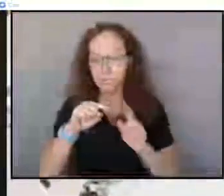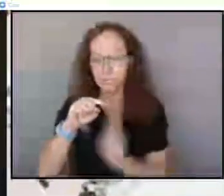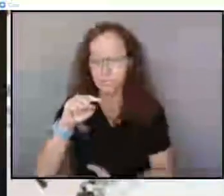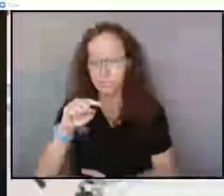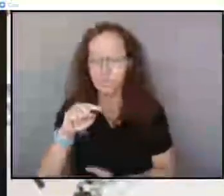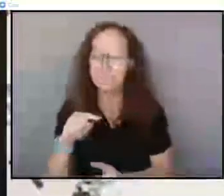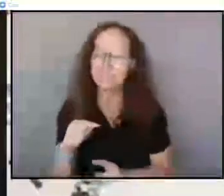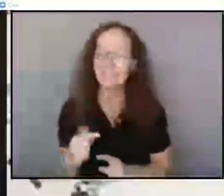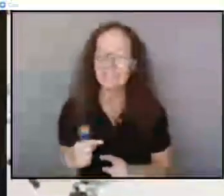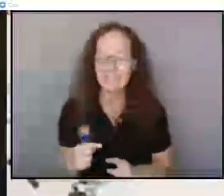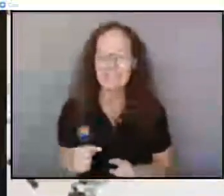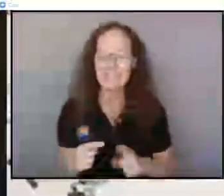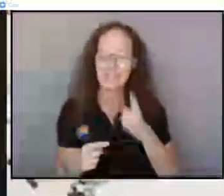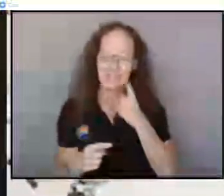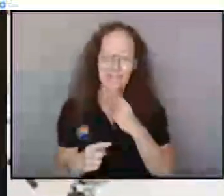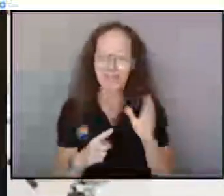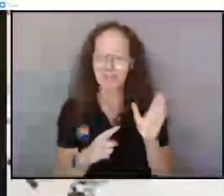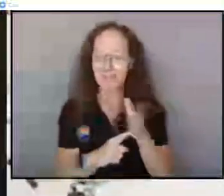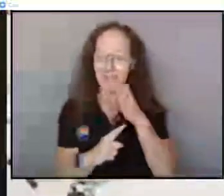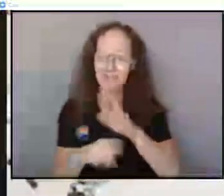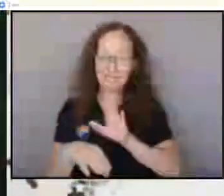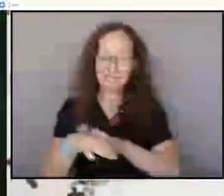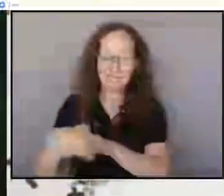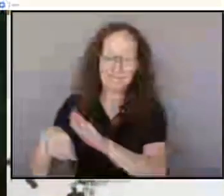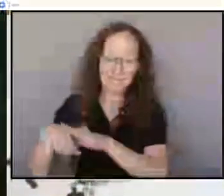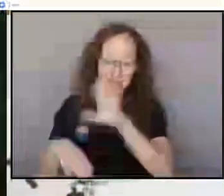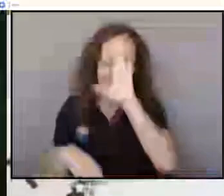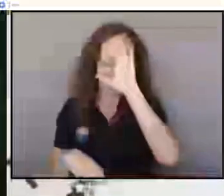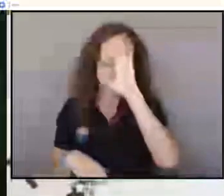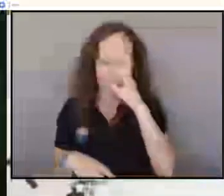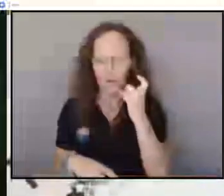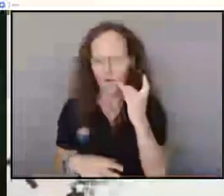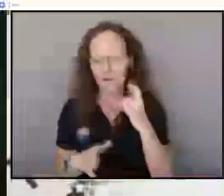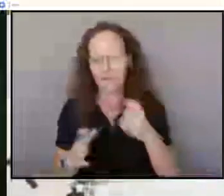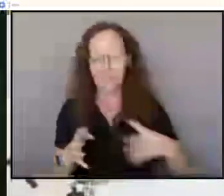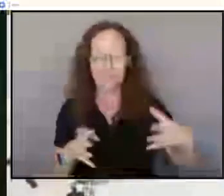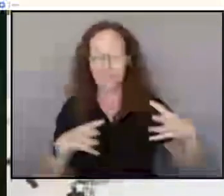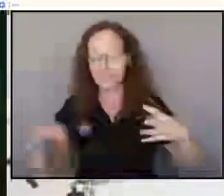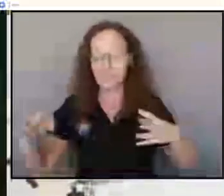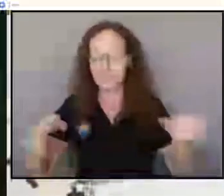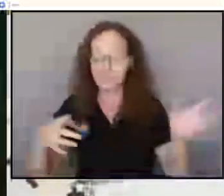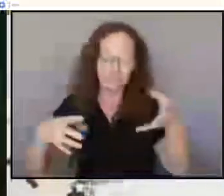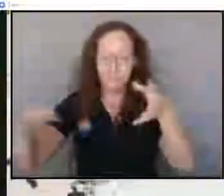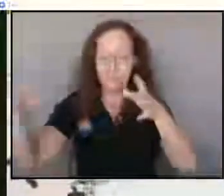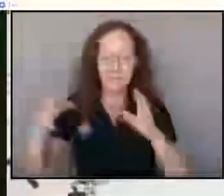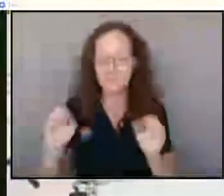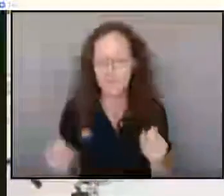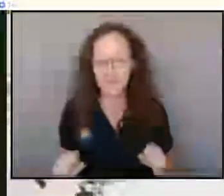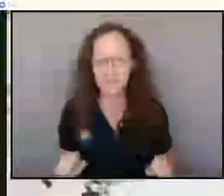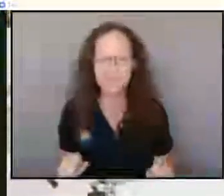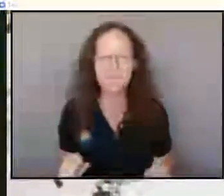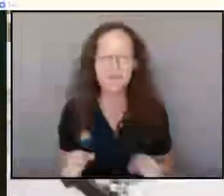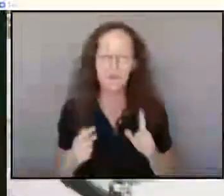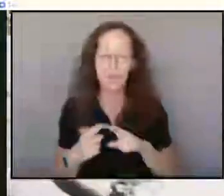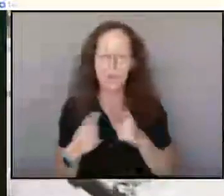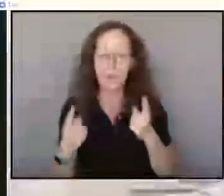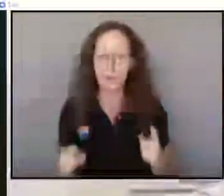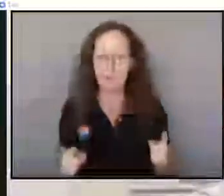FIREFIGHTERS BECAUSE OF WINDS. THOSE WINDS, WHEN THEY OCCUR AND HOW -- DEPENDING ON HOW THE THUNDERSTORM